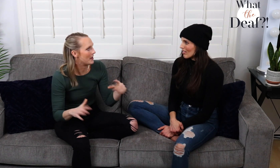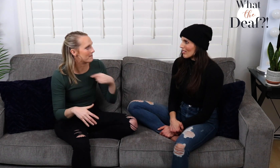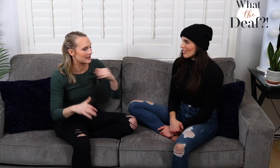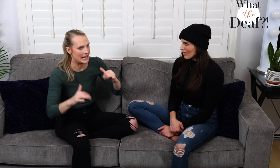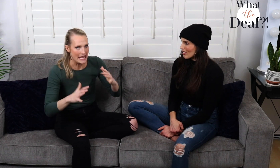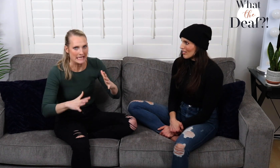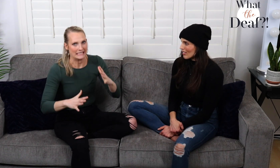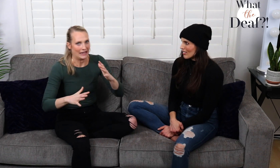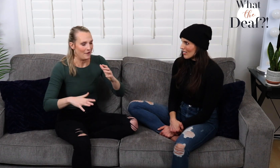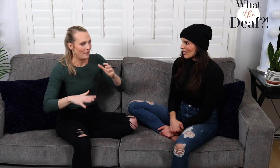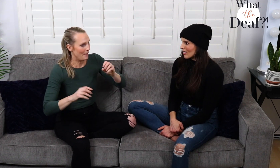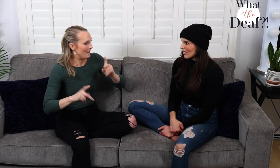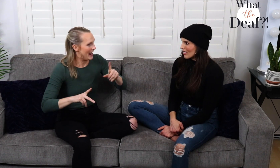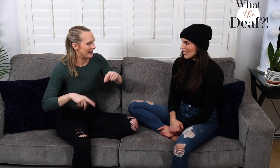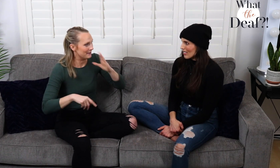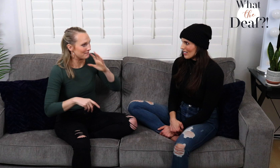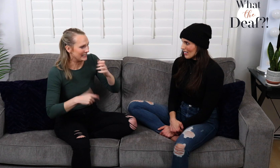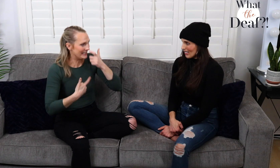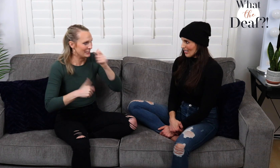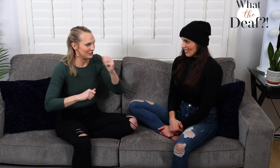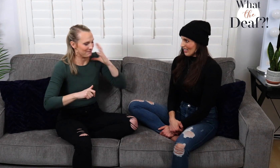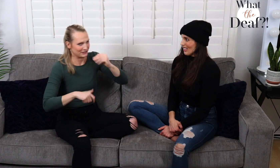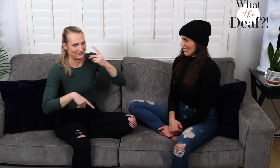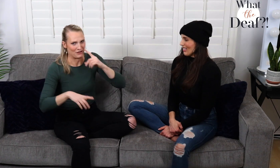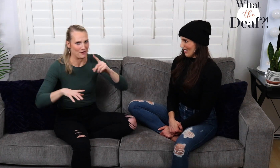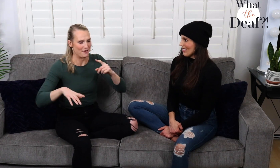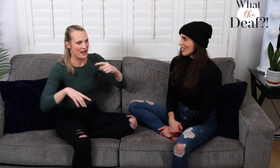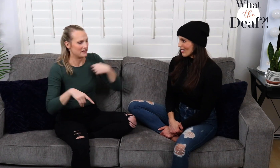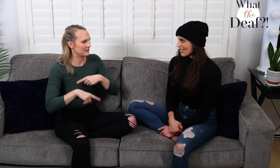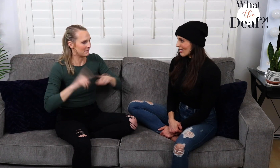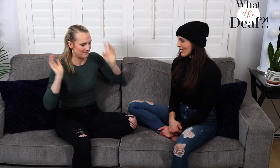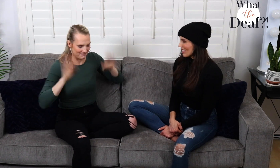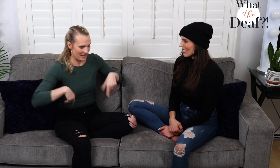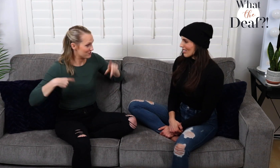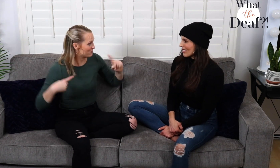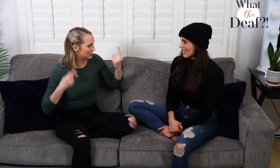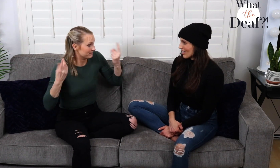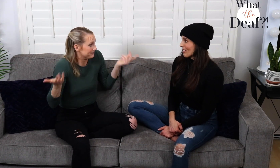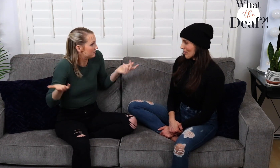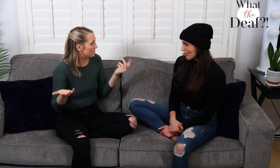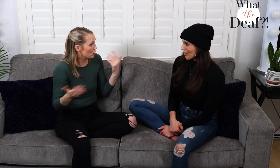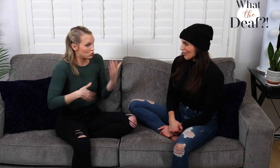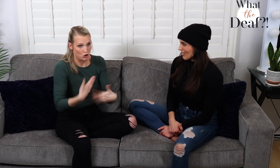a little hesitant. I'm like you know what, it’s going to be really interesting experience for us, but you know what, let's just do it and